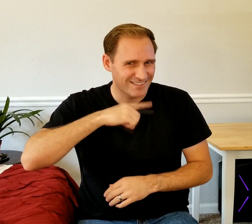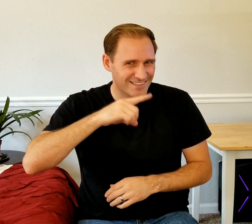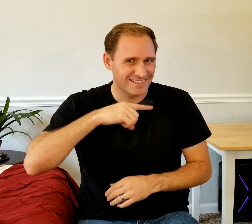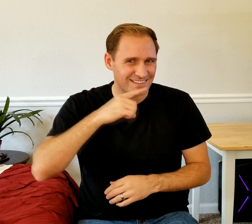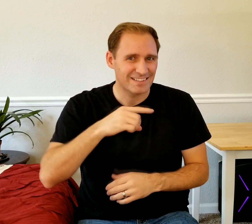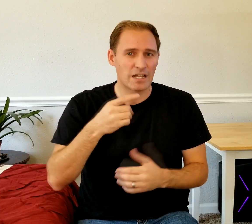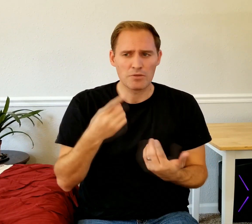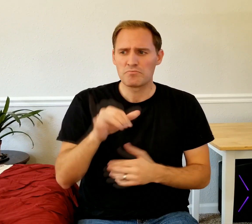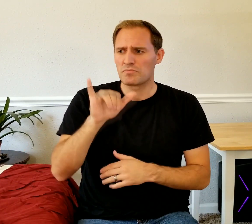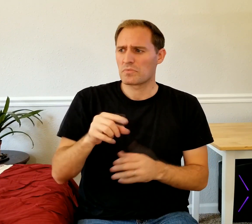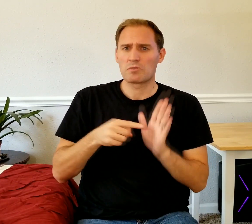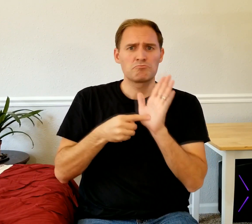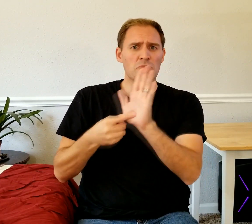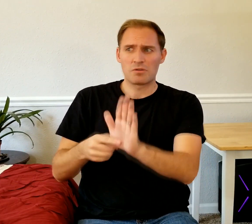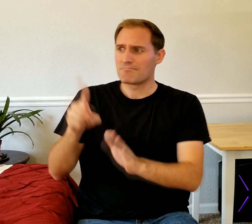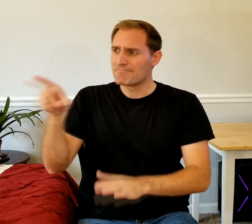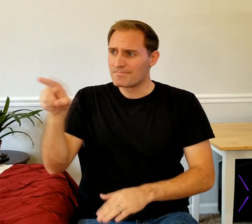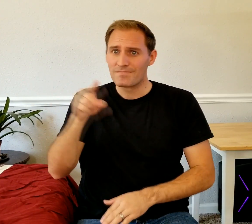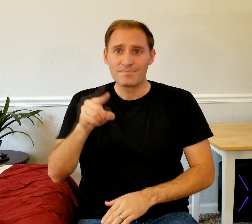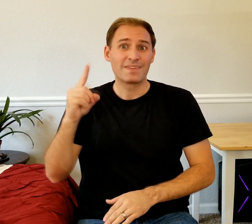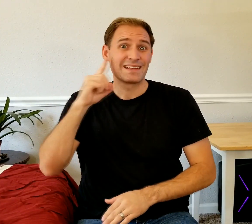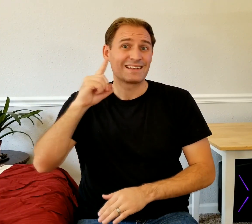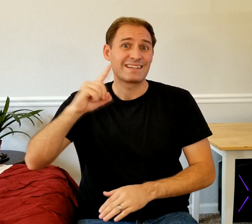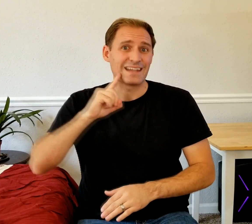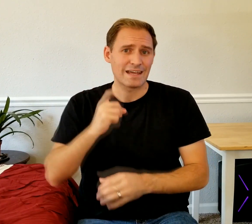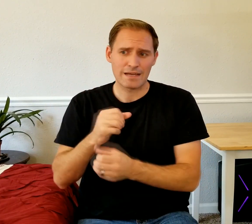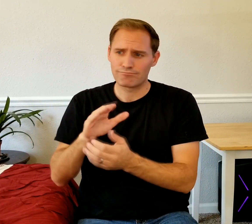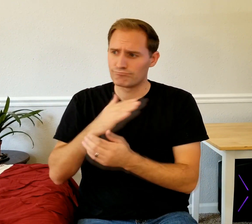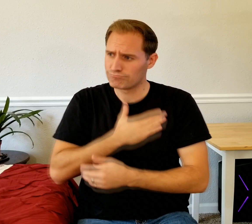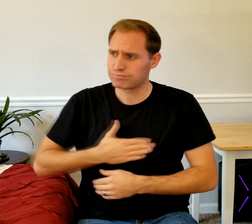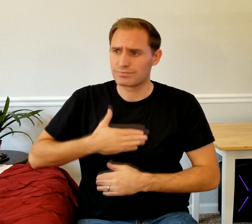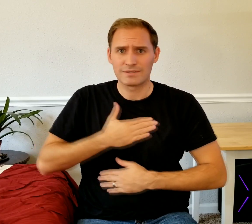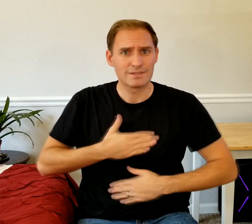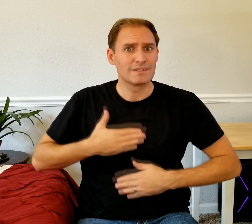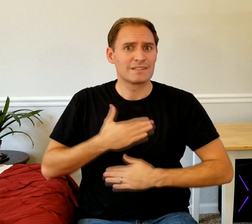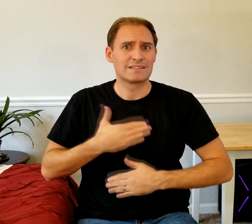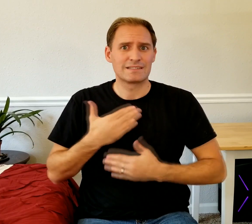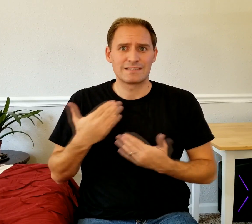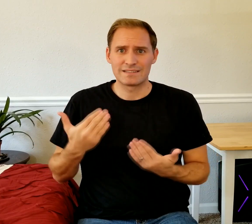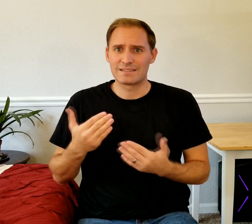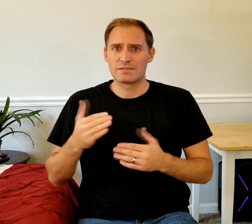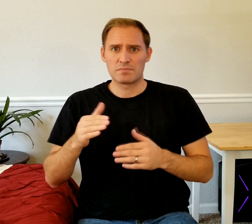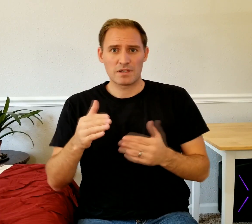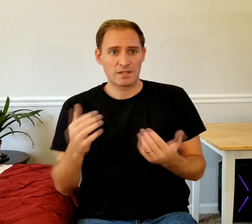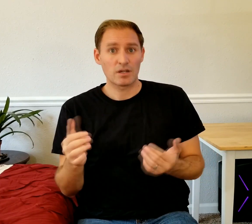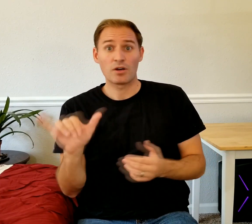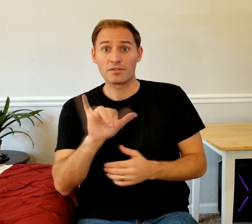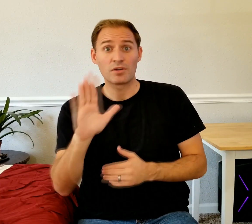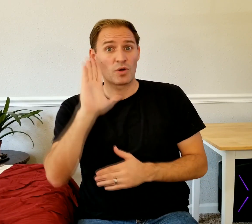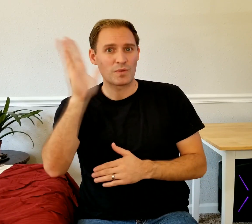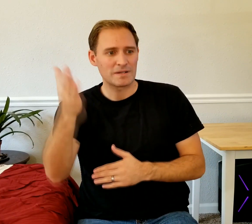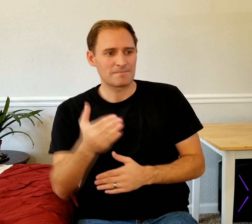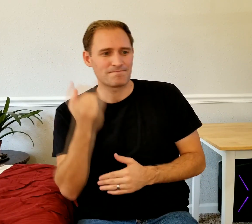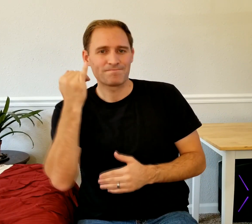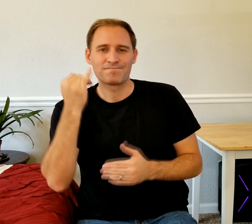is that showing love for the deaf but it also will help you as an interpreter or maybe someone that's just learning the language to really kind of get your feet